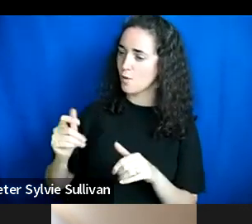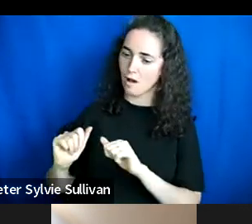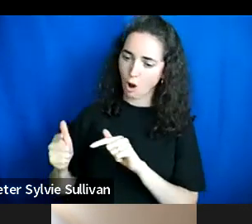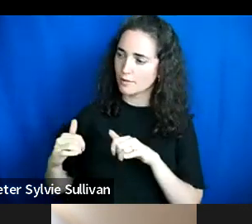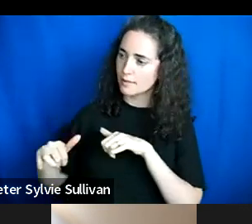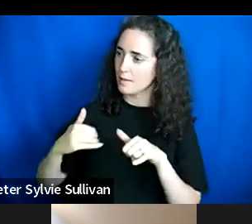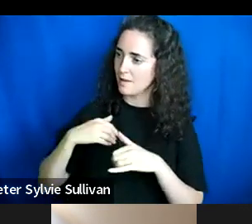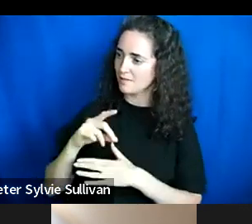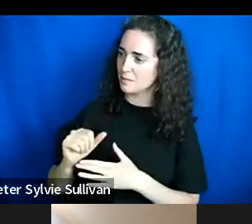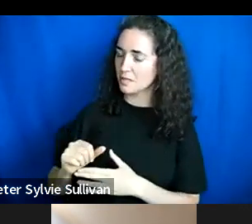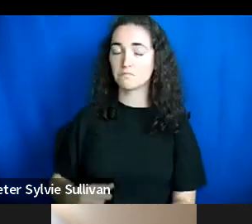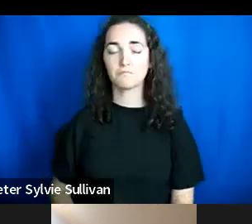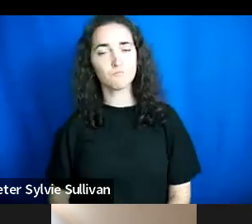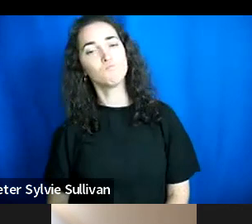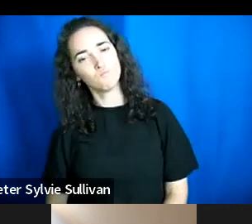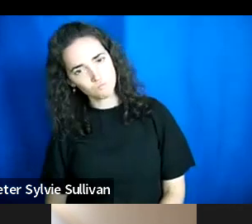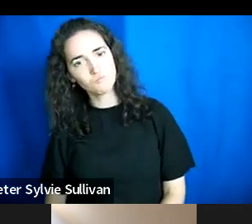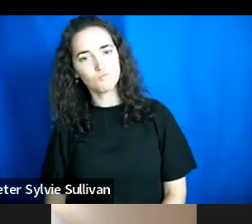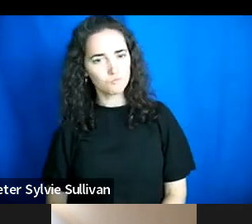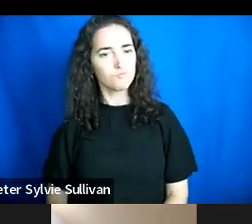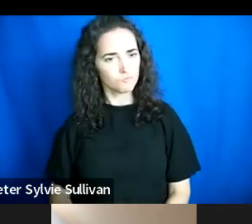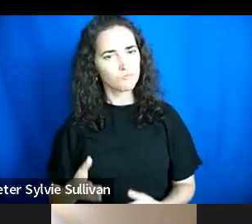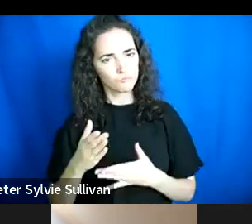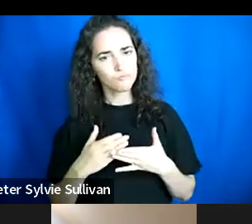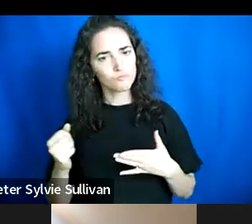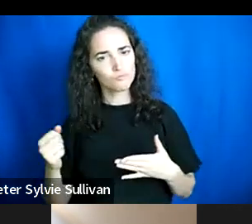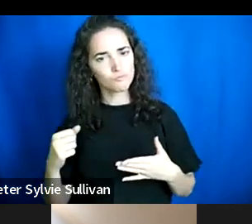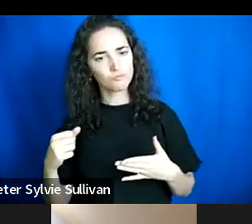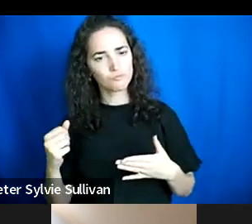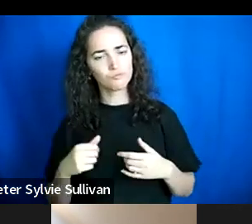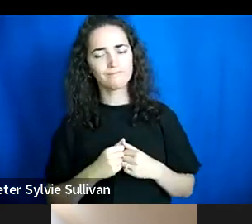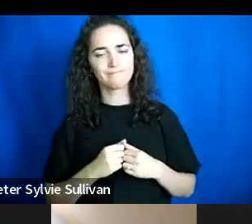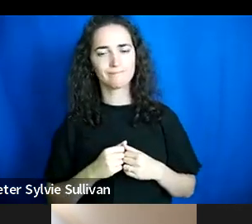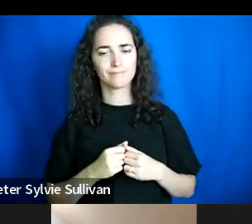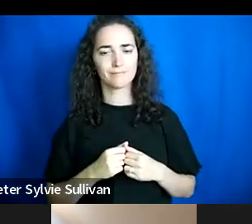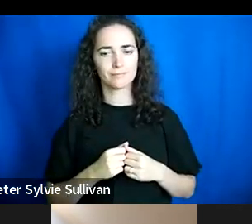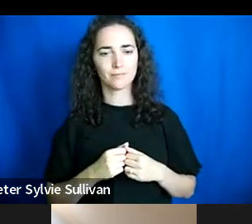Yes, to a point to a point like I said,